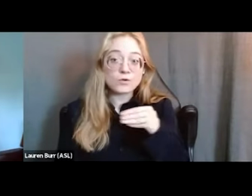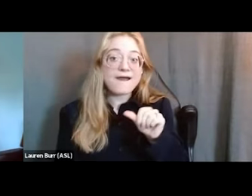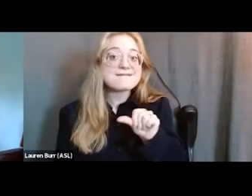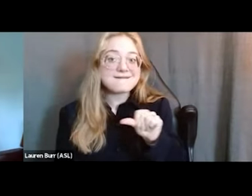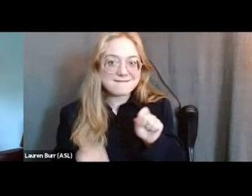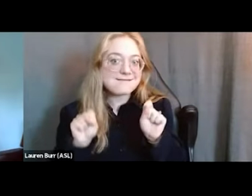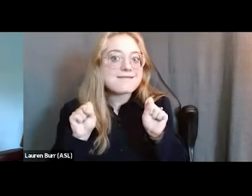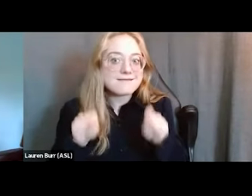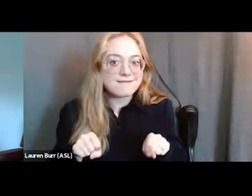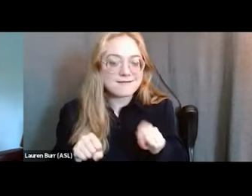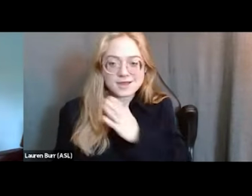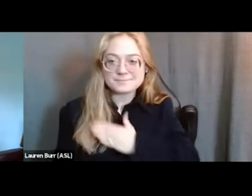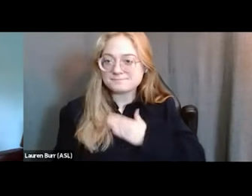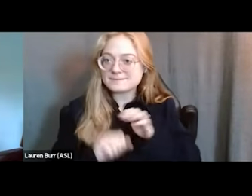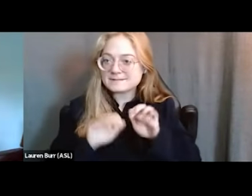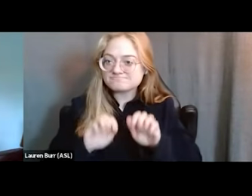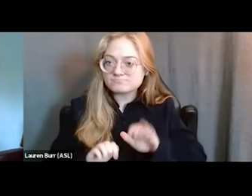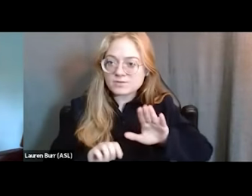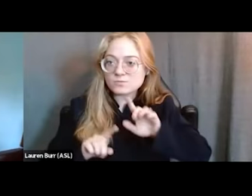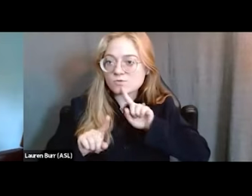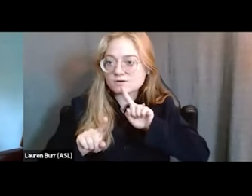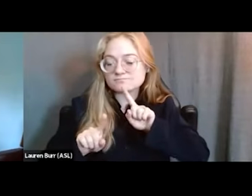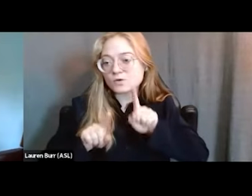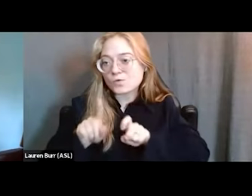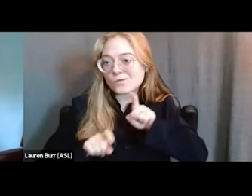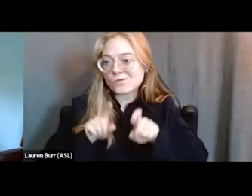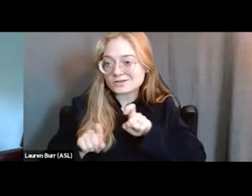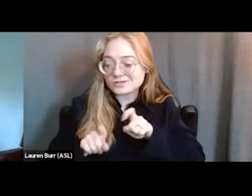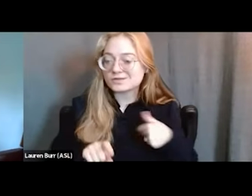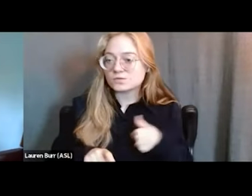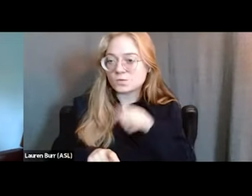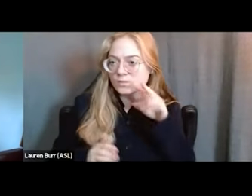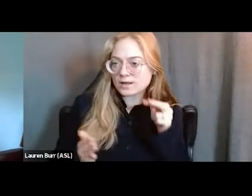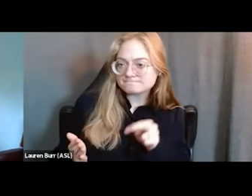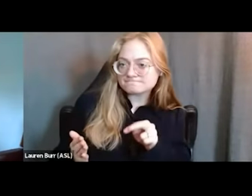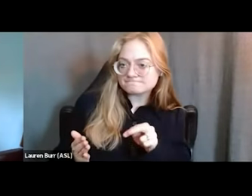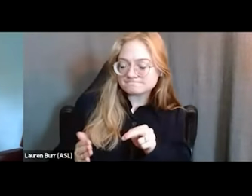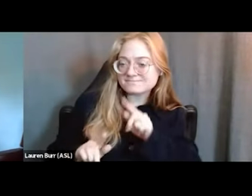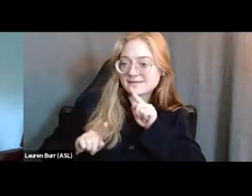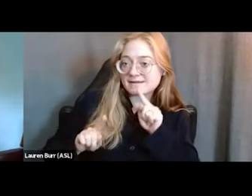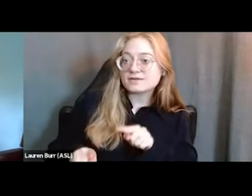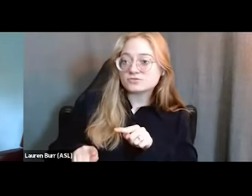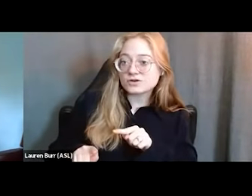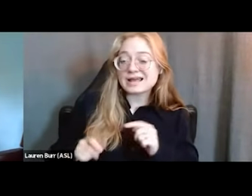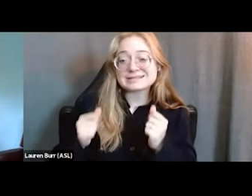so please use the Q&A feature to submit your questions to us. We'll try to get to as many as we can.